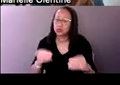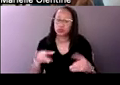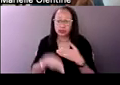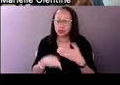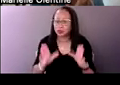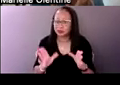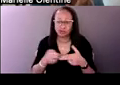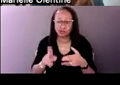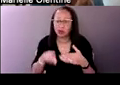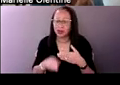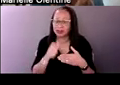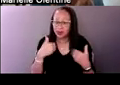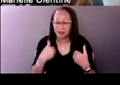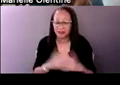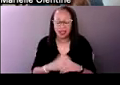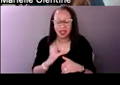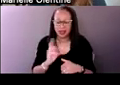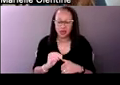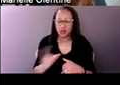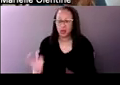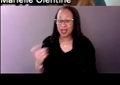Or if something doesn't feel right, this festival is